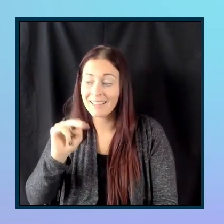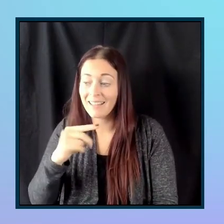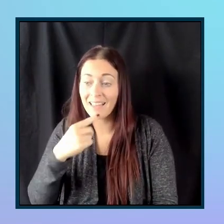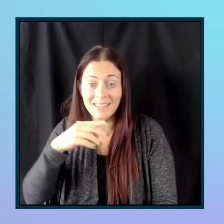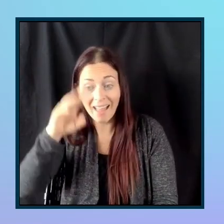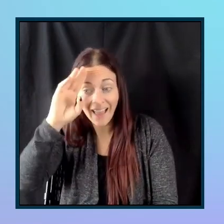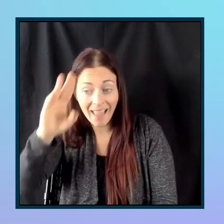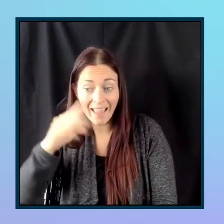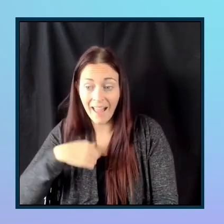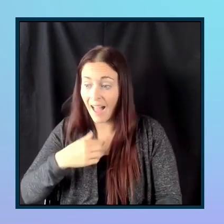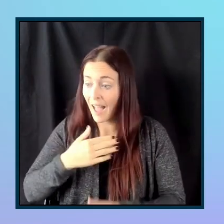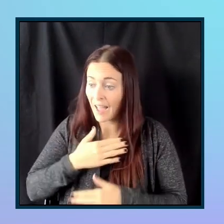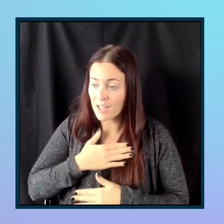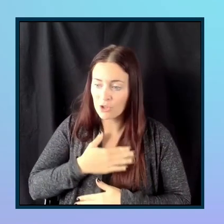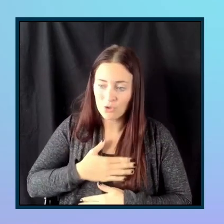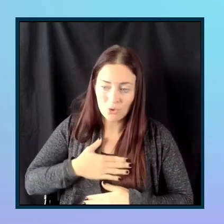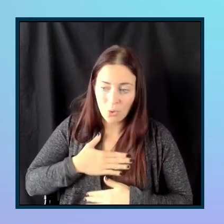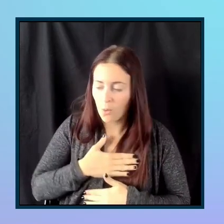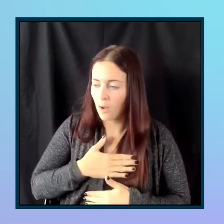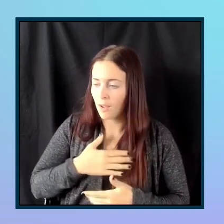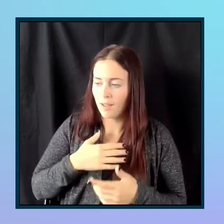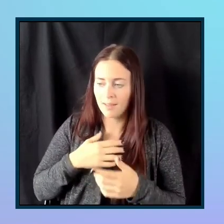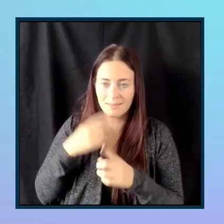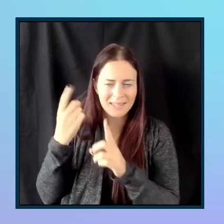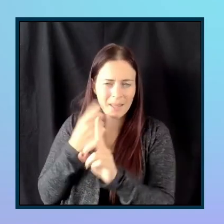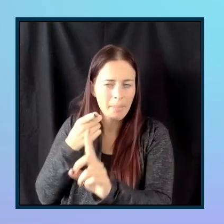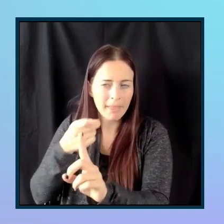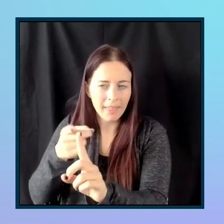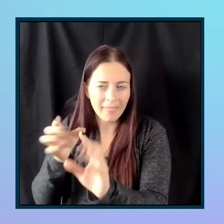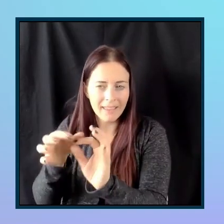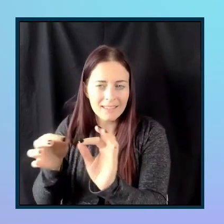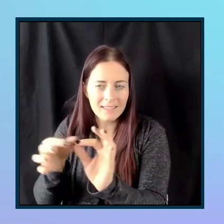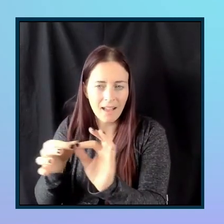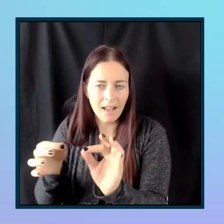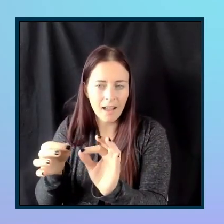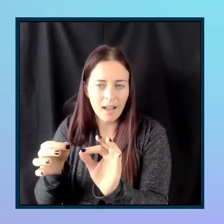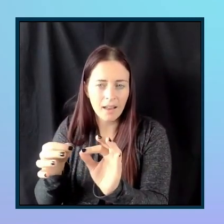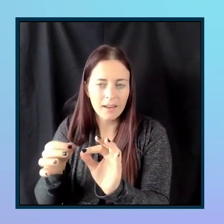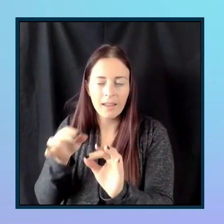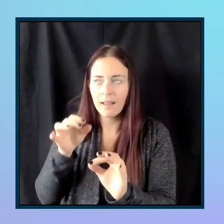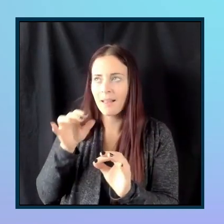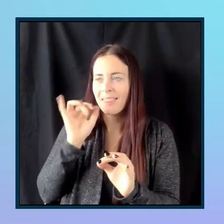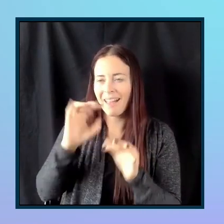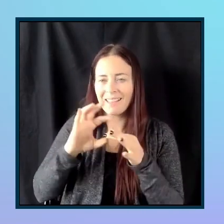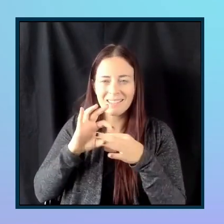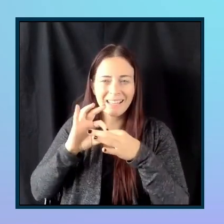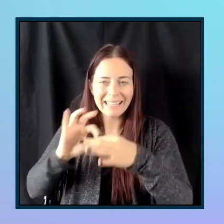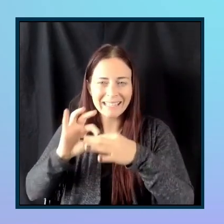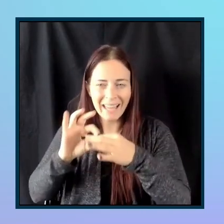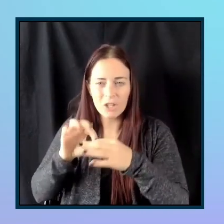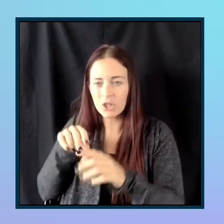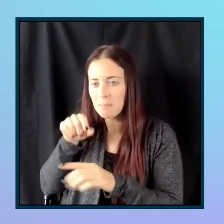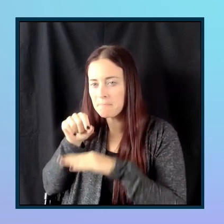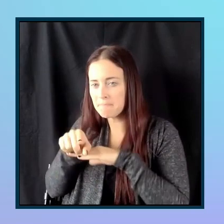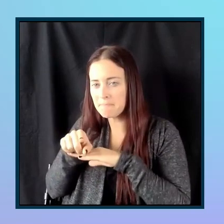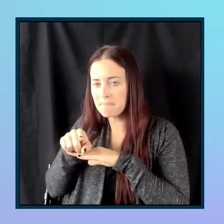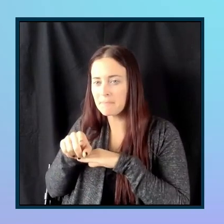Either a topic or something that they said. It's always good to send a connection note with your invite to connect,